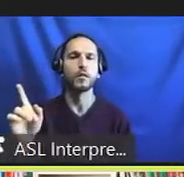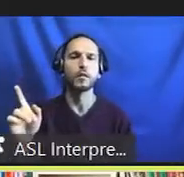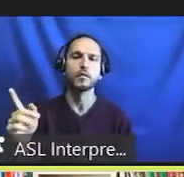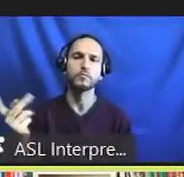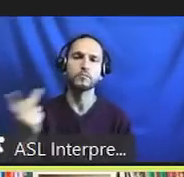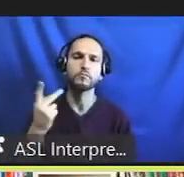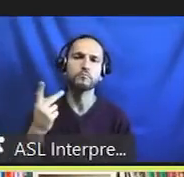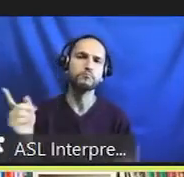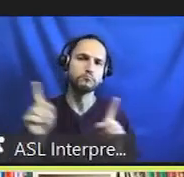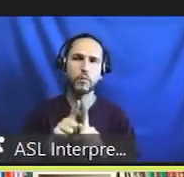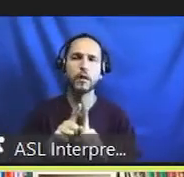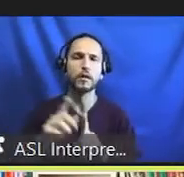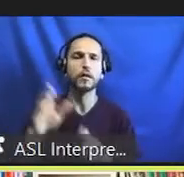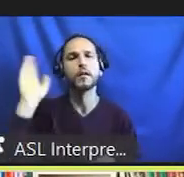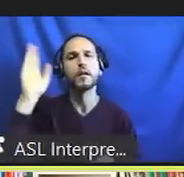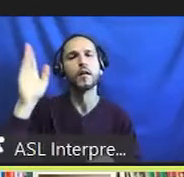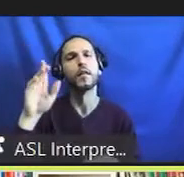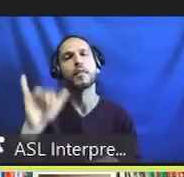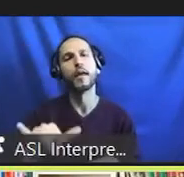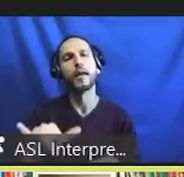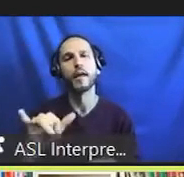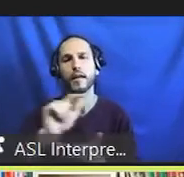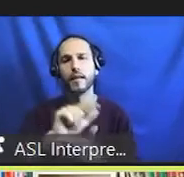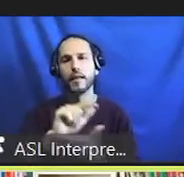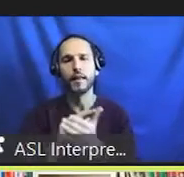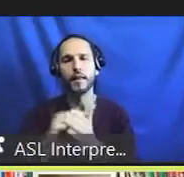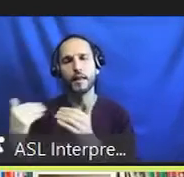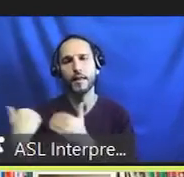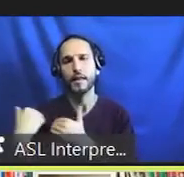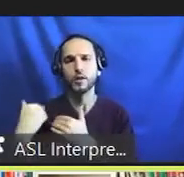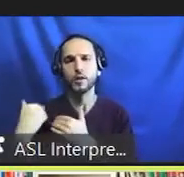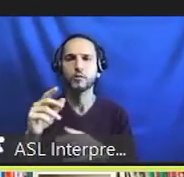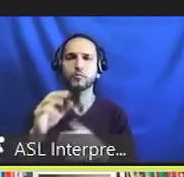will highlight legal liabilities by using case studies resulting